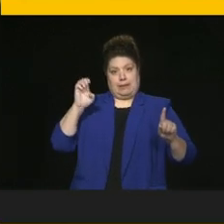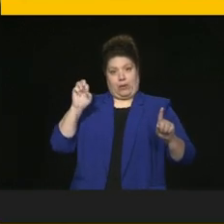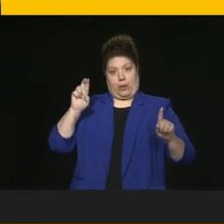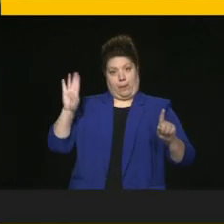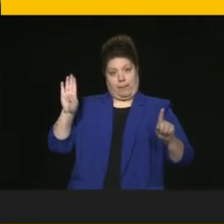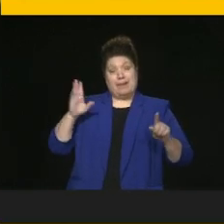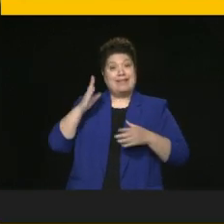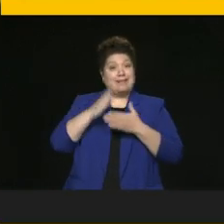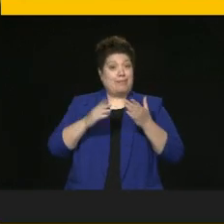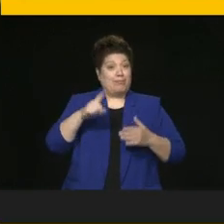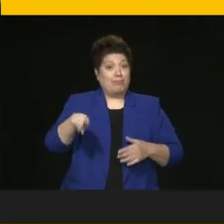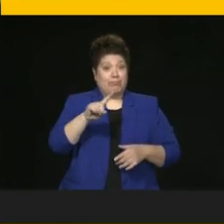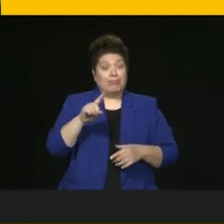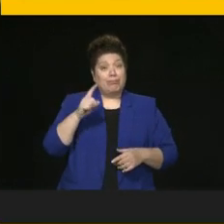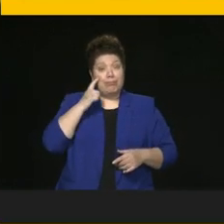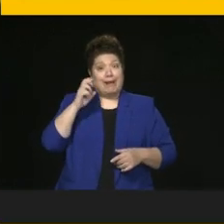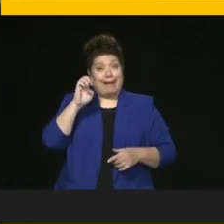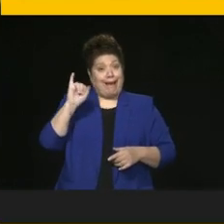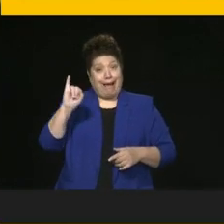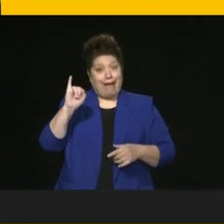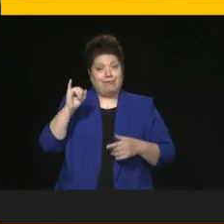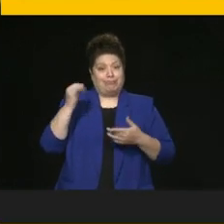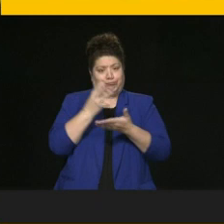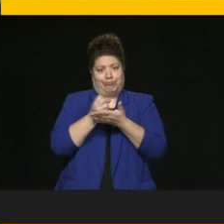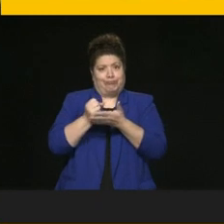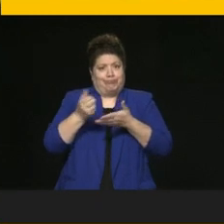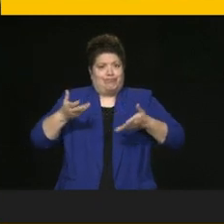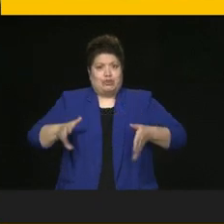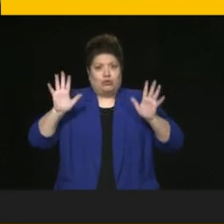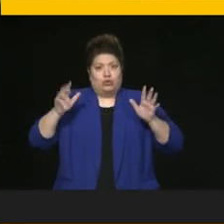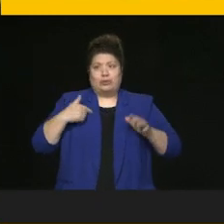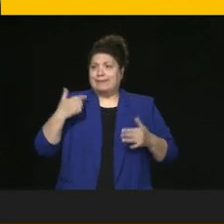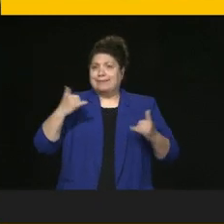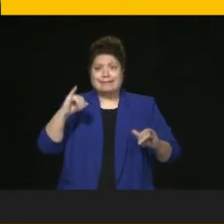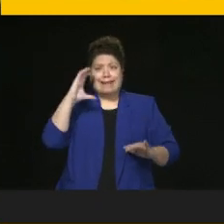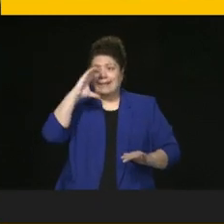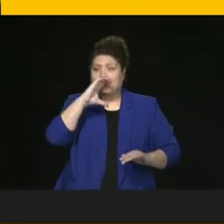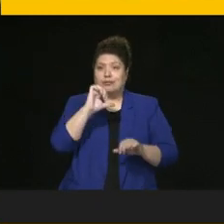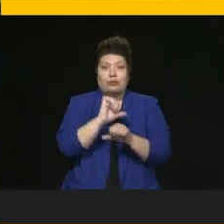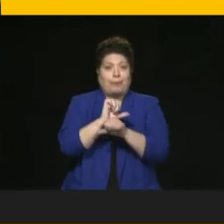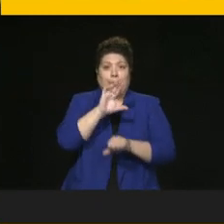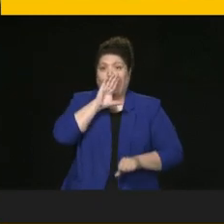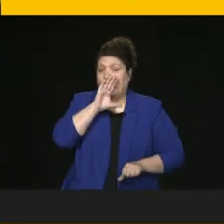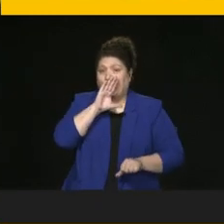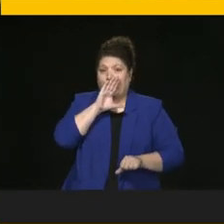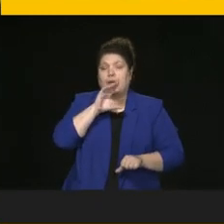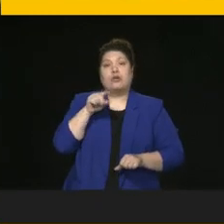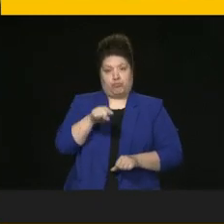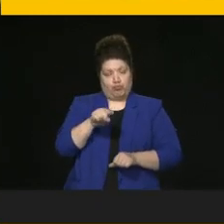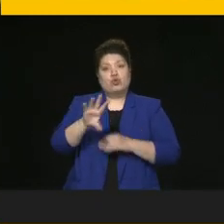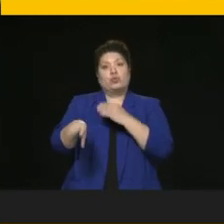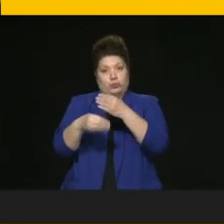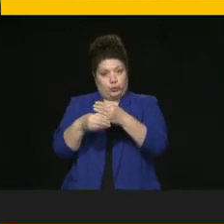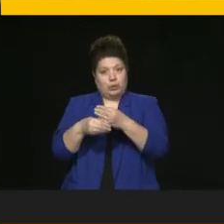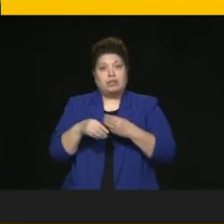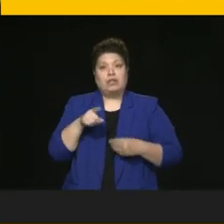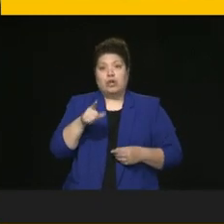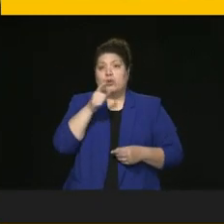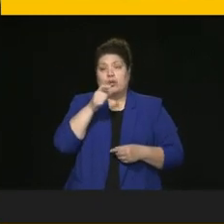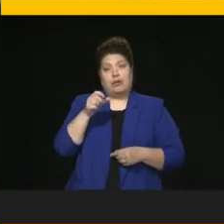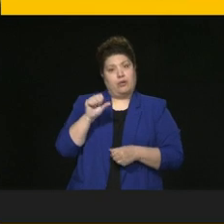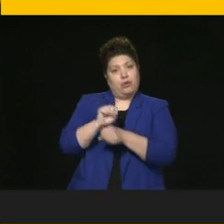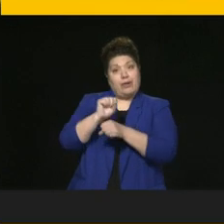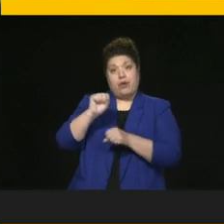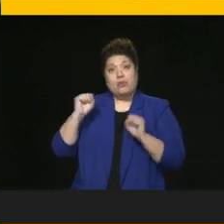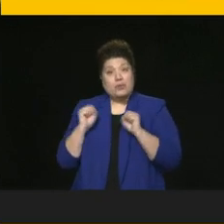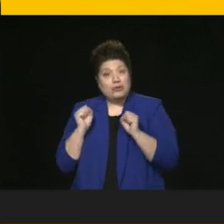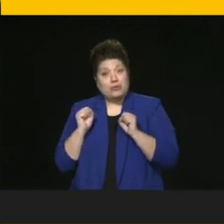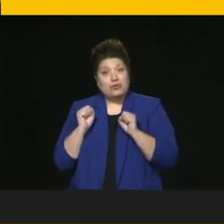1,000 A MONTH.